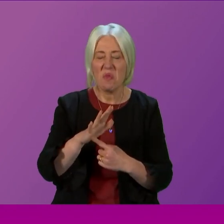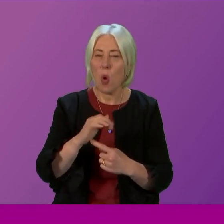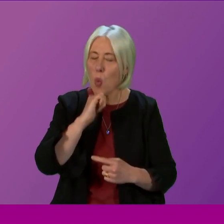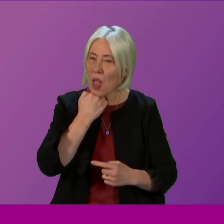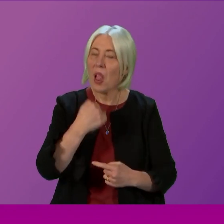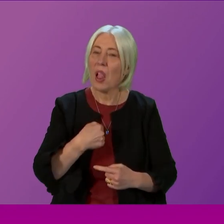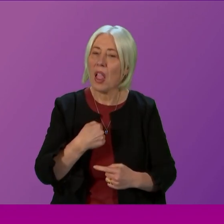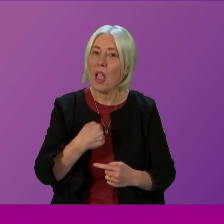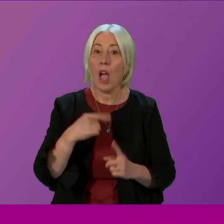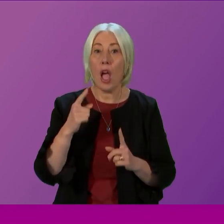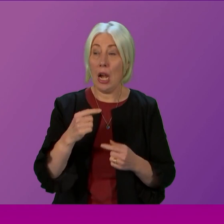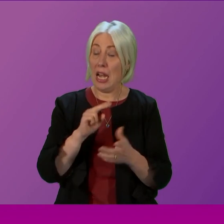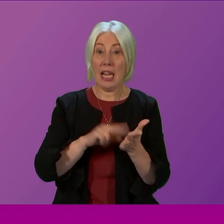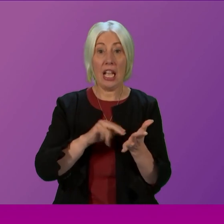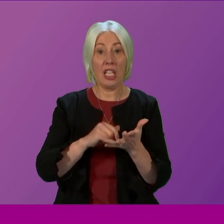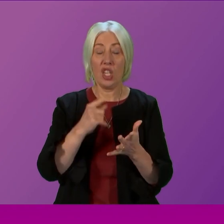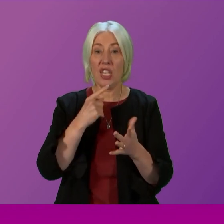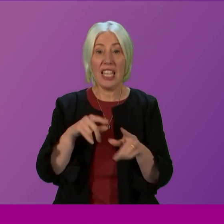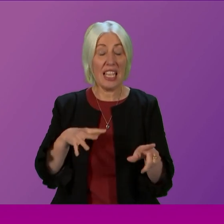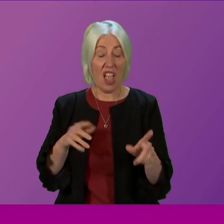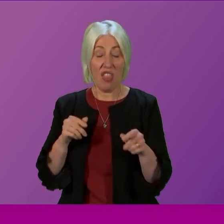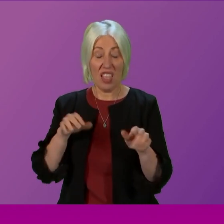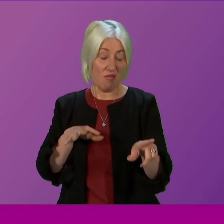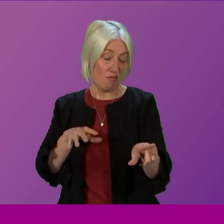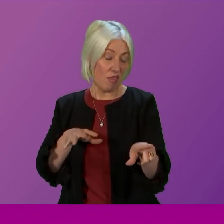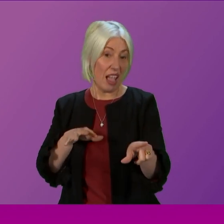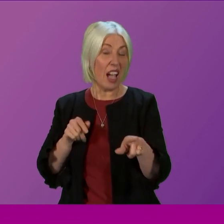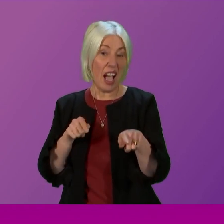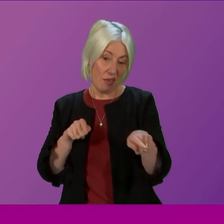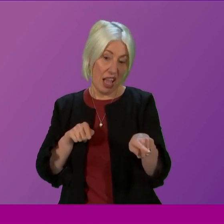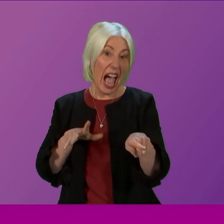She claimed that her Government would close the attainment gap completely, but